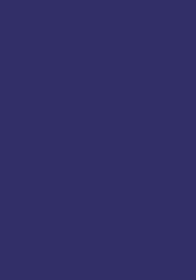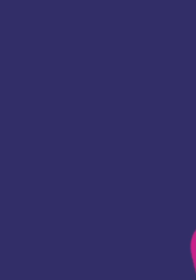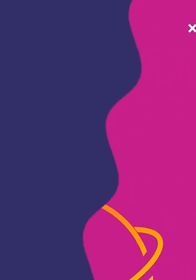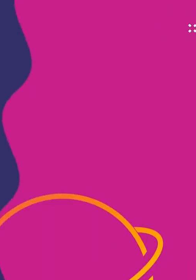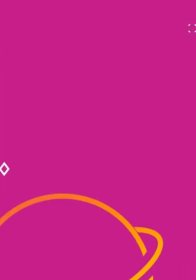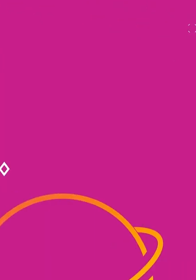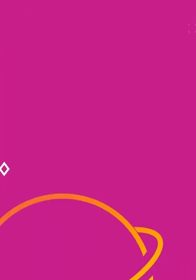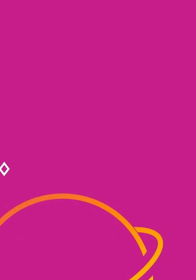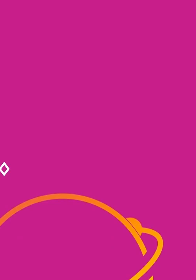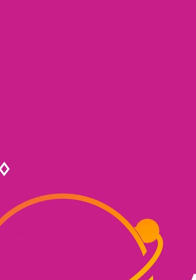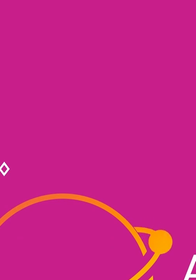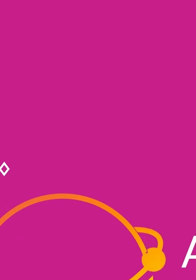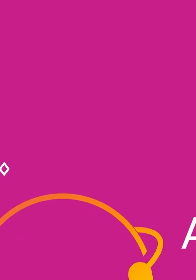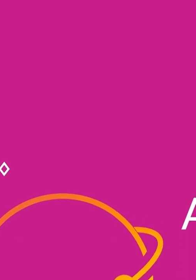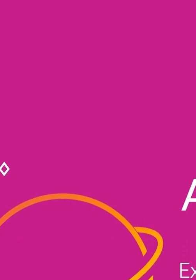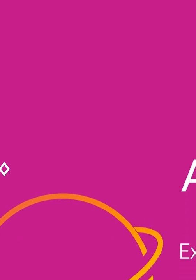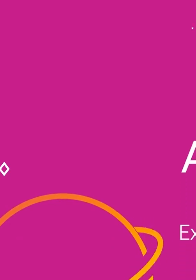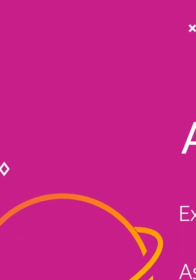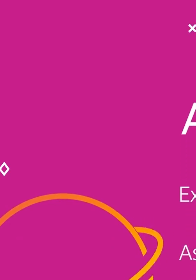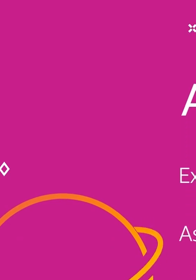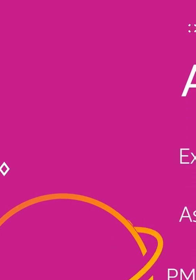(rocket whooshes)